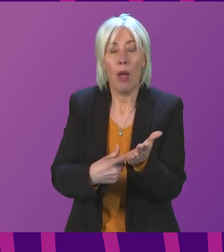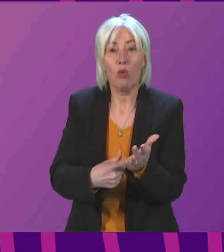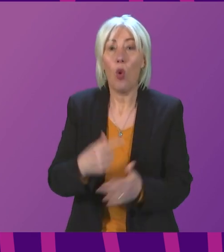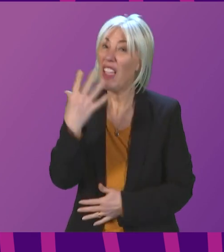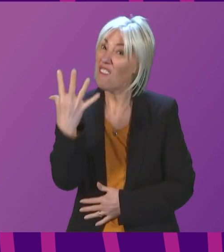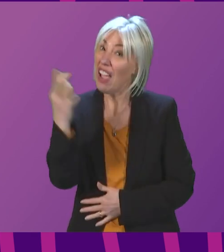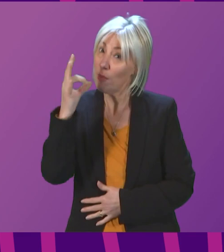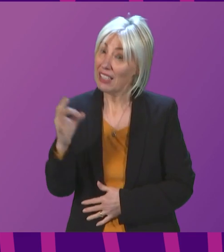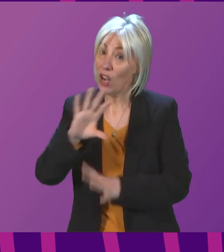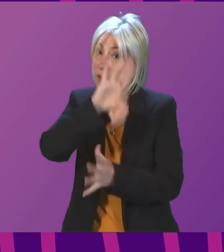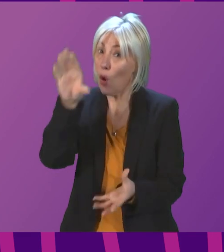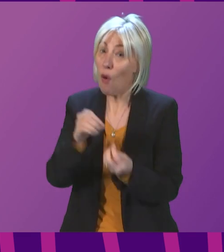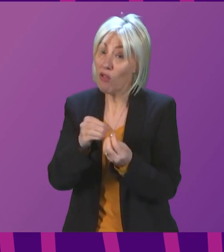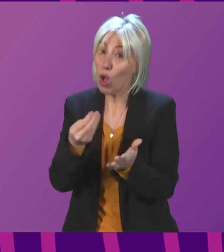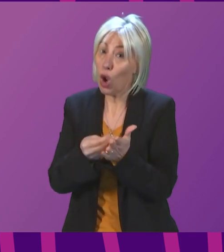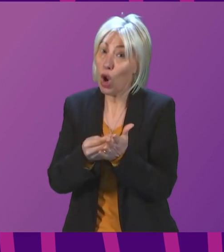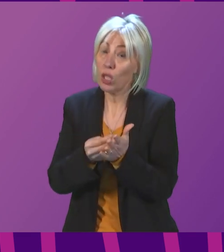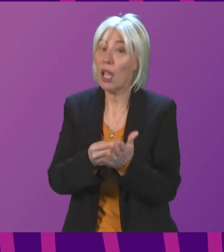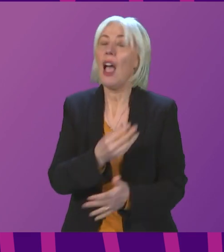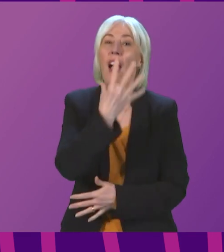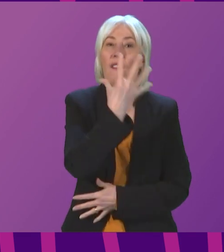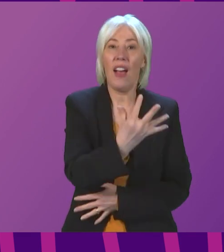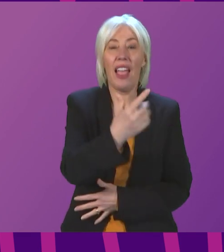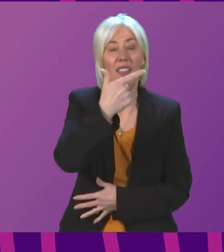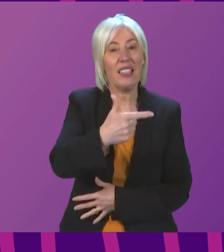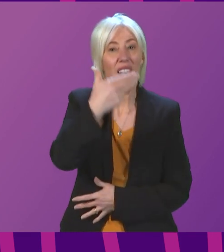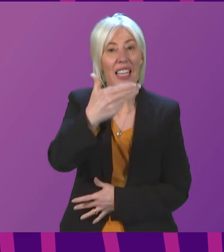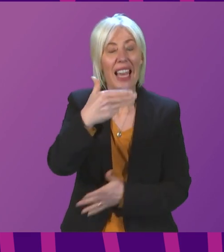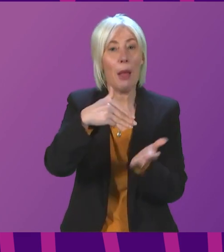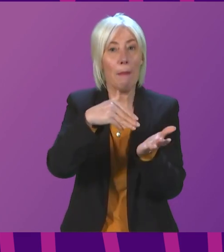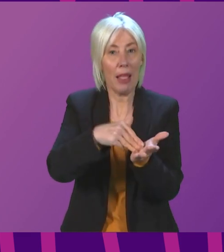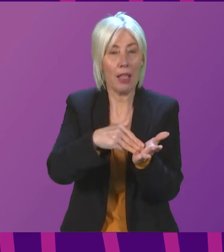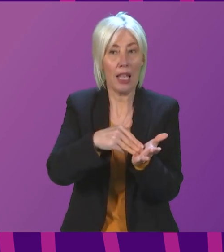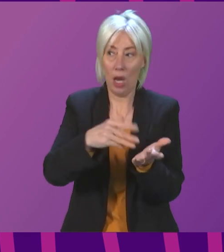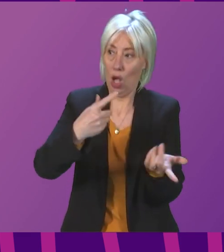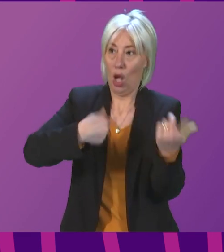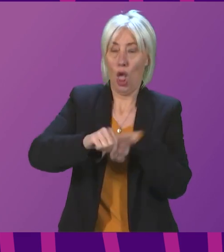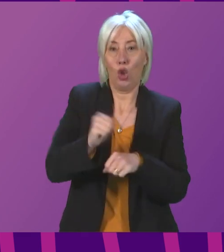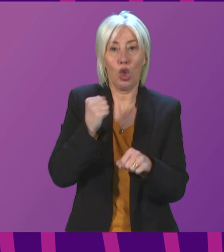of the total, compared with £579 million invested by the Scottish Government.